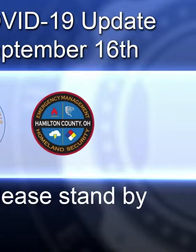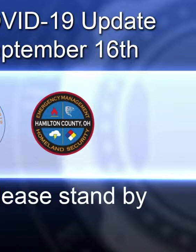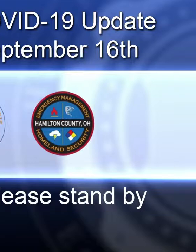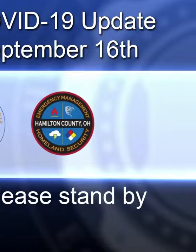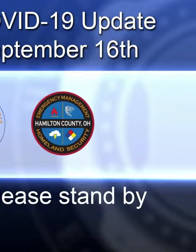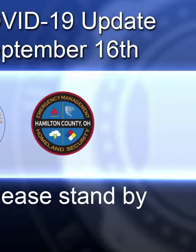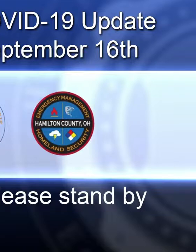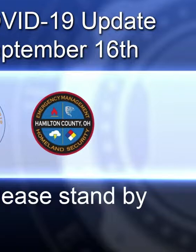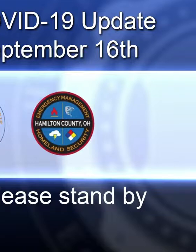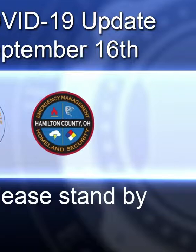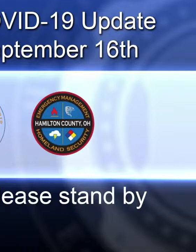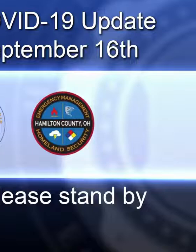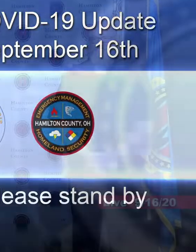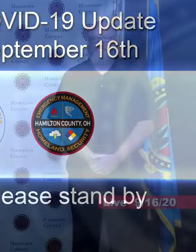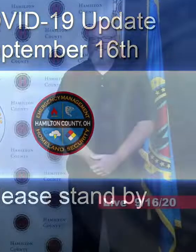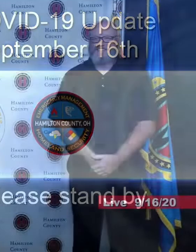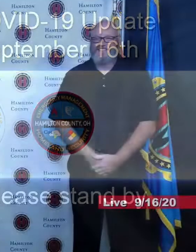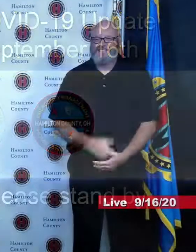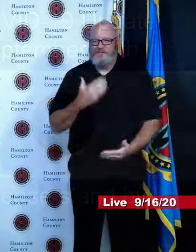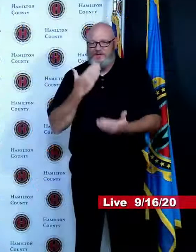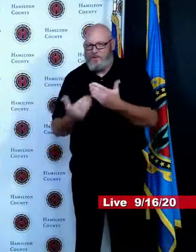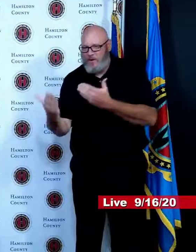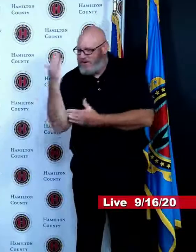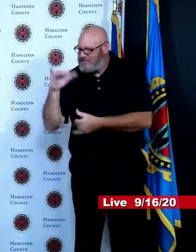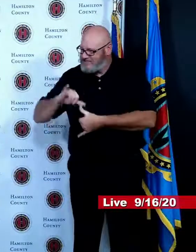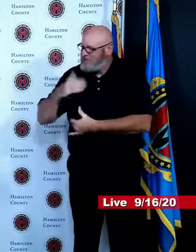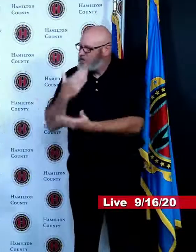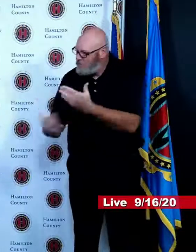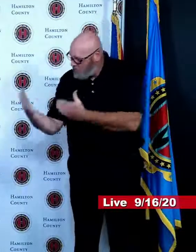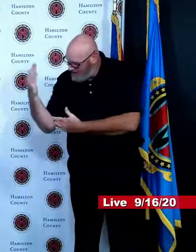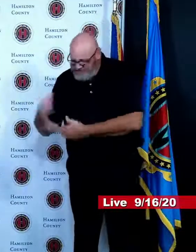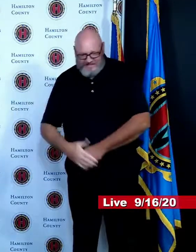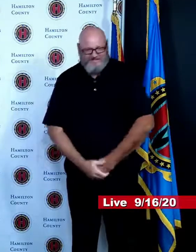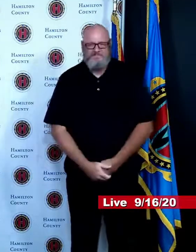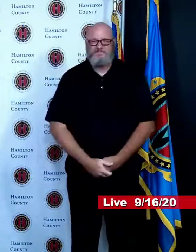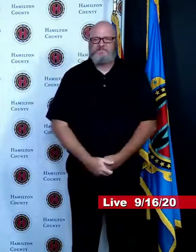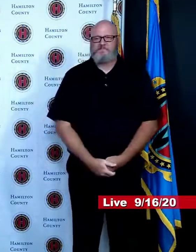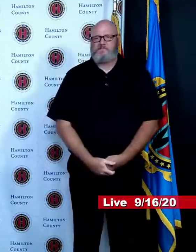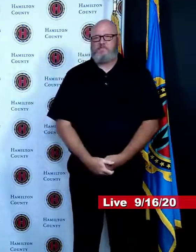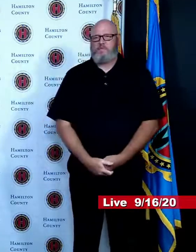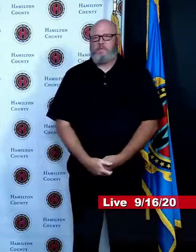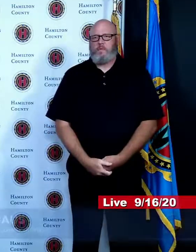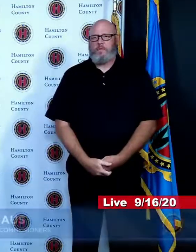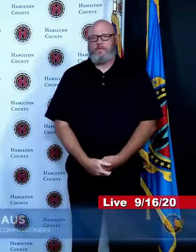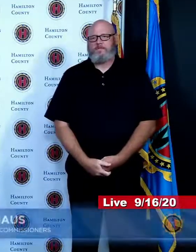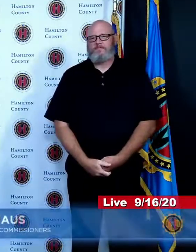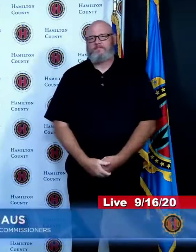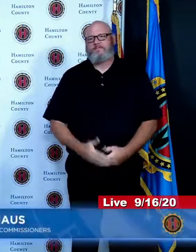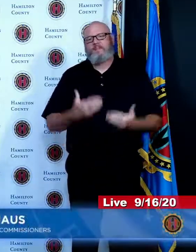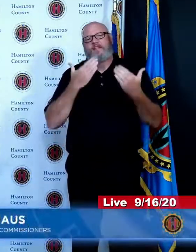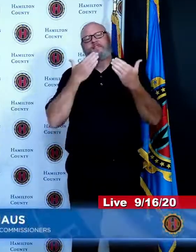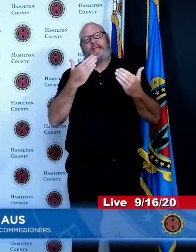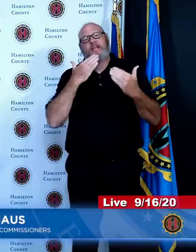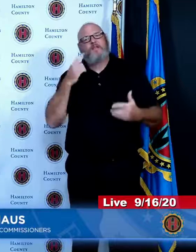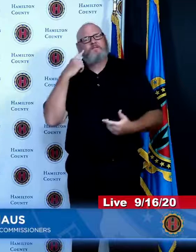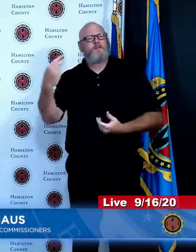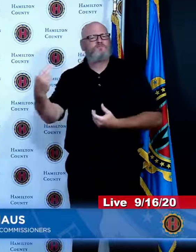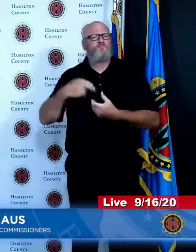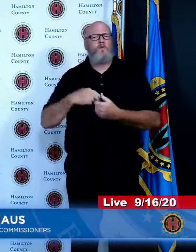thank you for being here thanks as always to Jay and Vicky for interpreting thank you for being here gonna run through the numbers to Jay and Vicky for interpreting